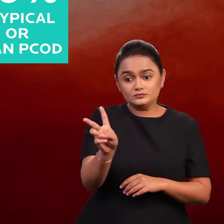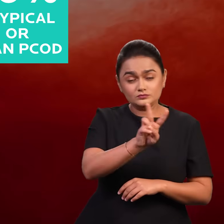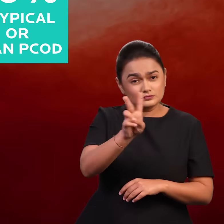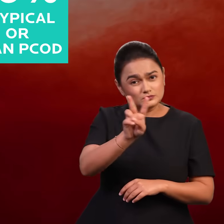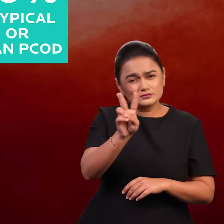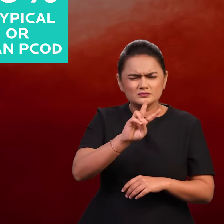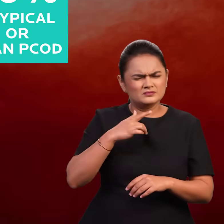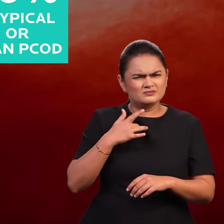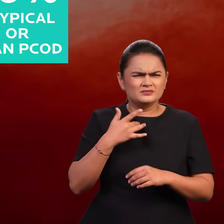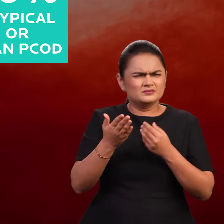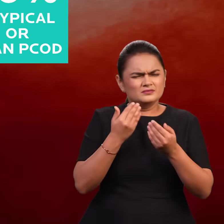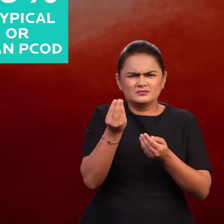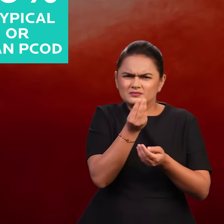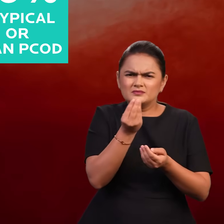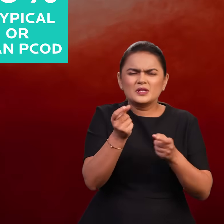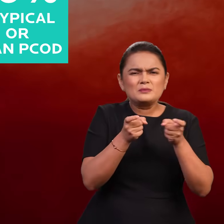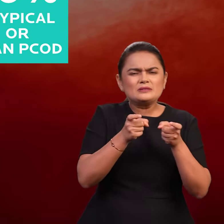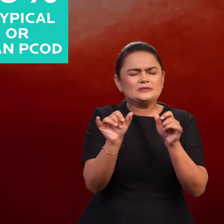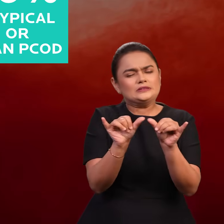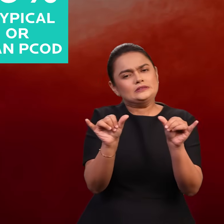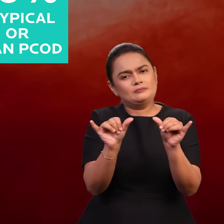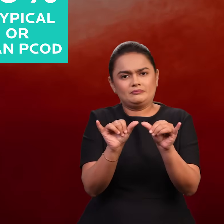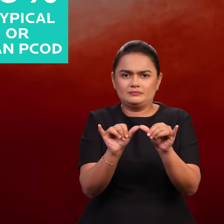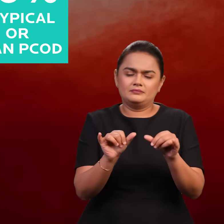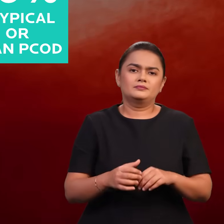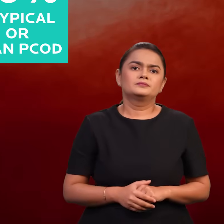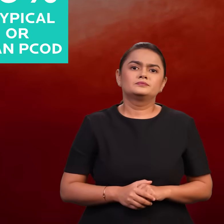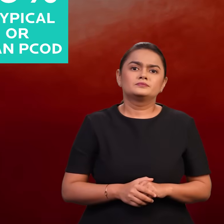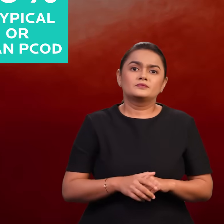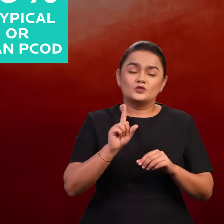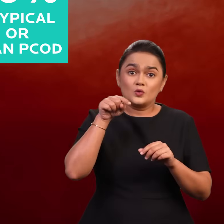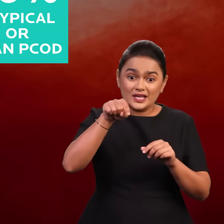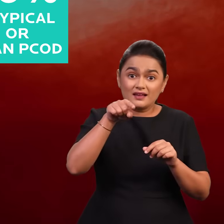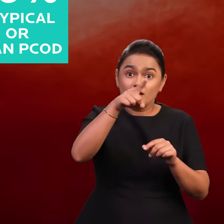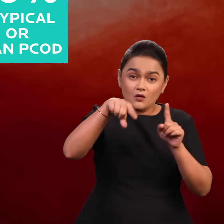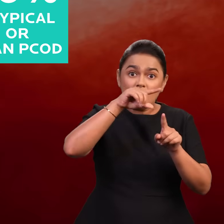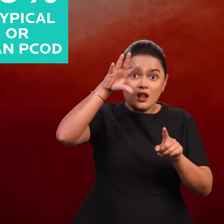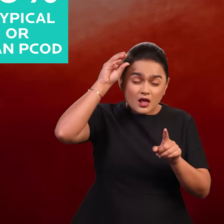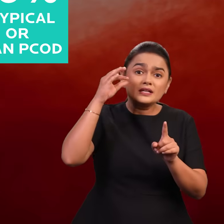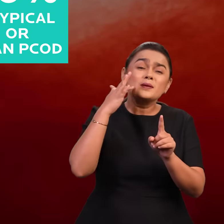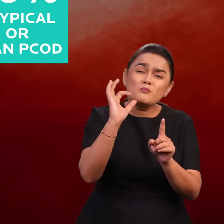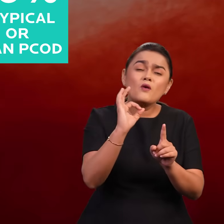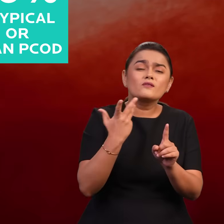Management both is similar. It is important to know this because,